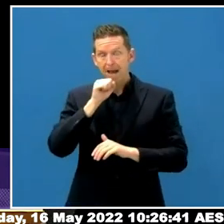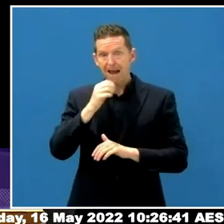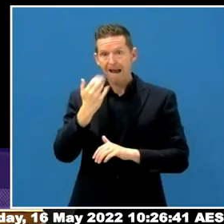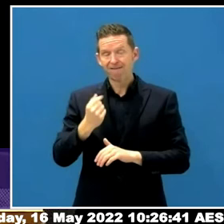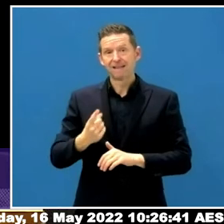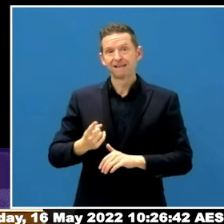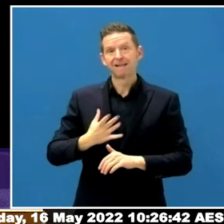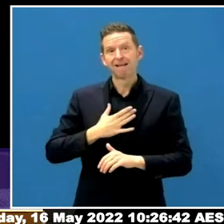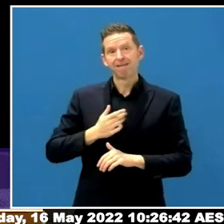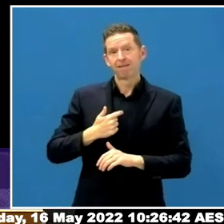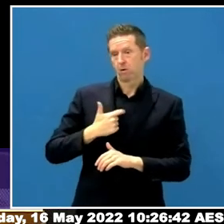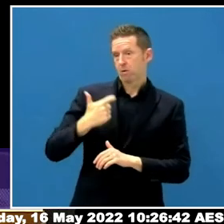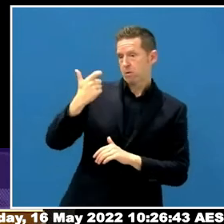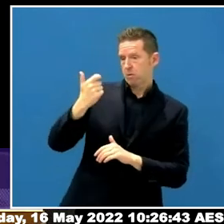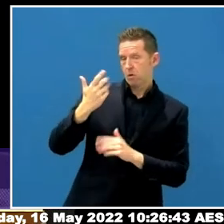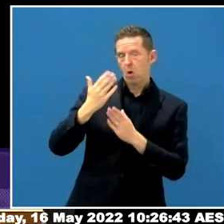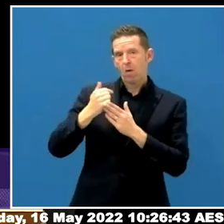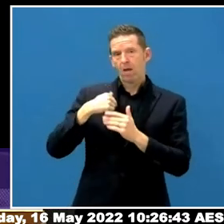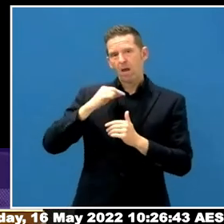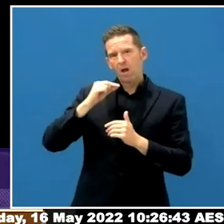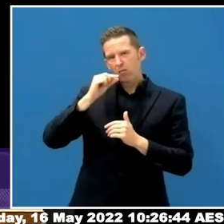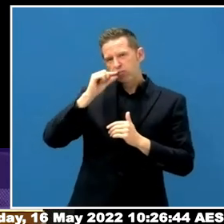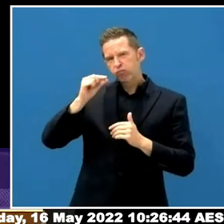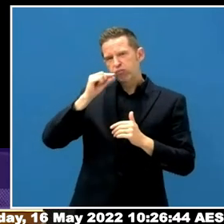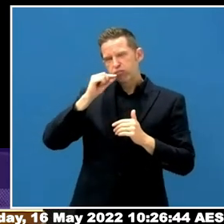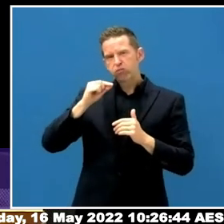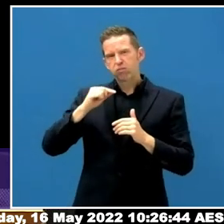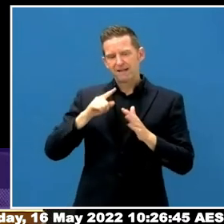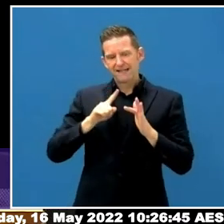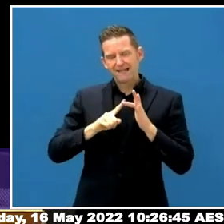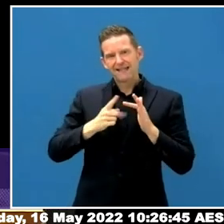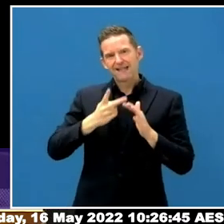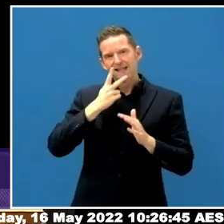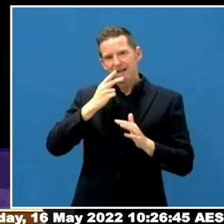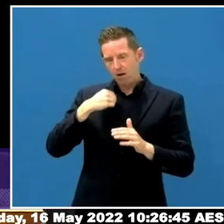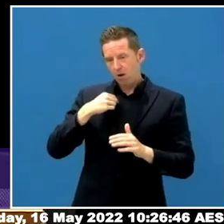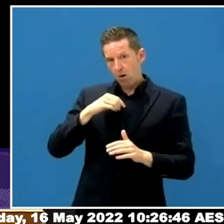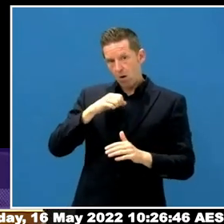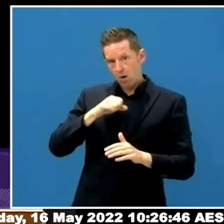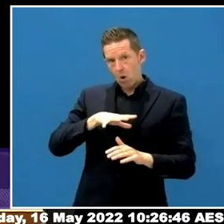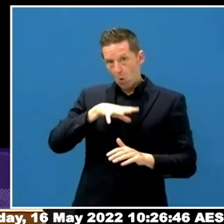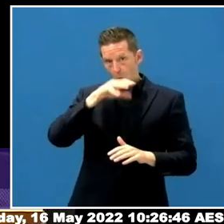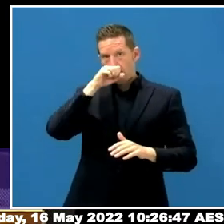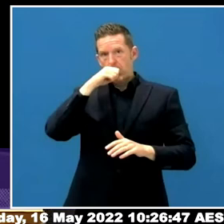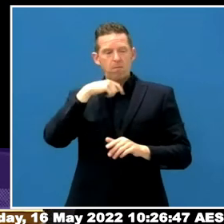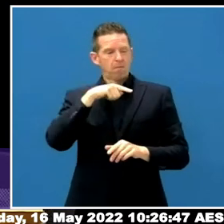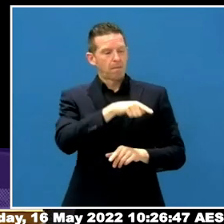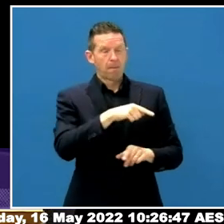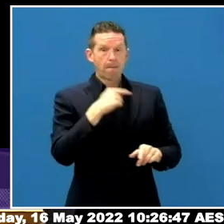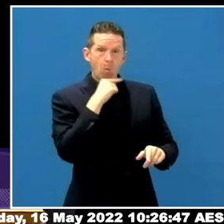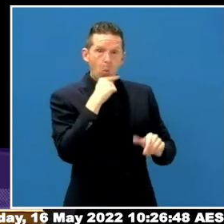from an e-cigarette, blowing smoke into Jason's face and gently slapping him while in